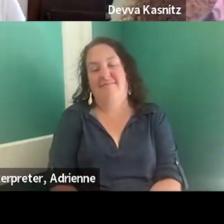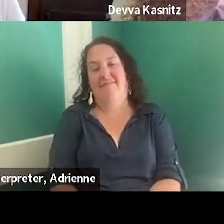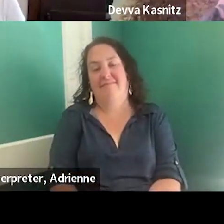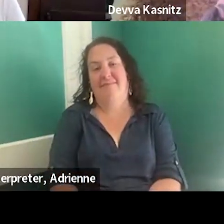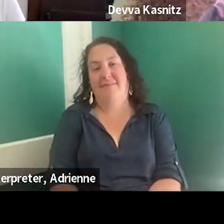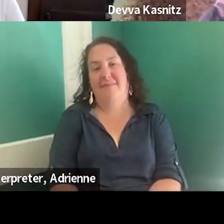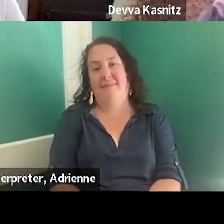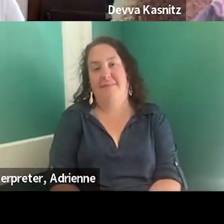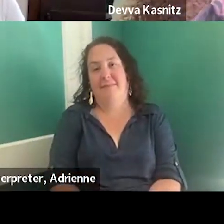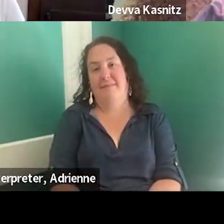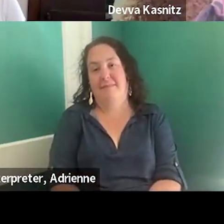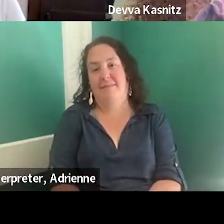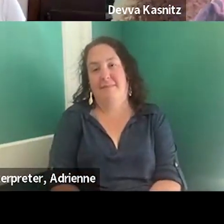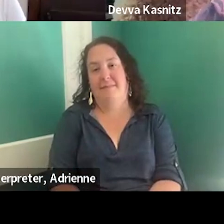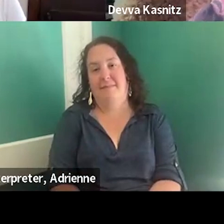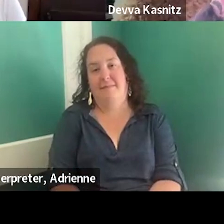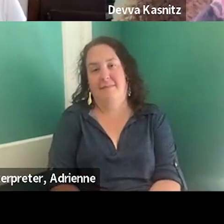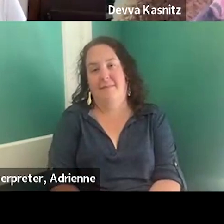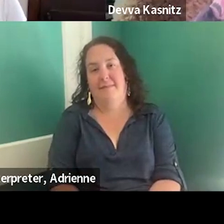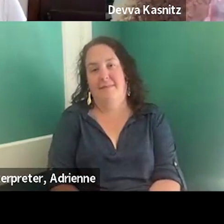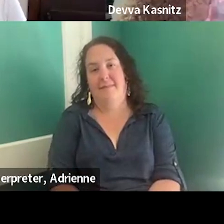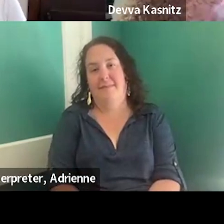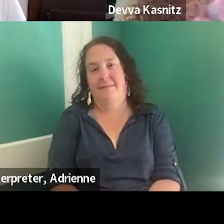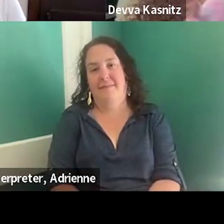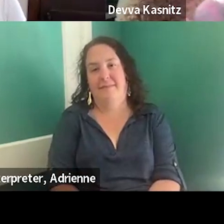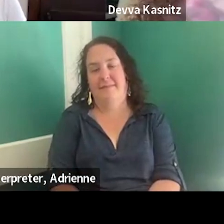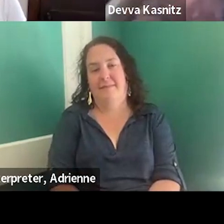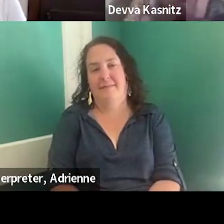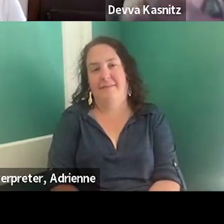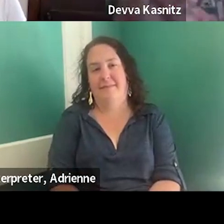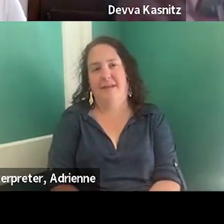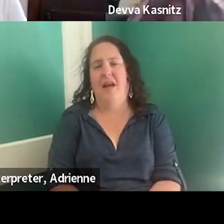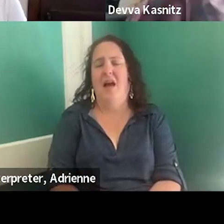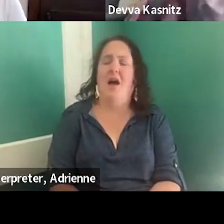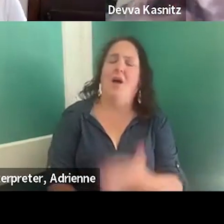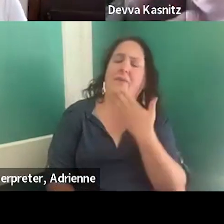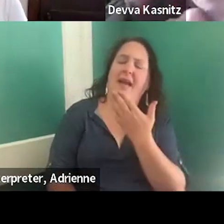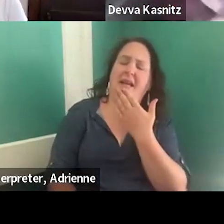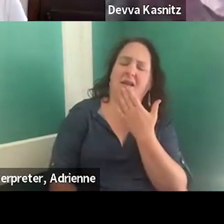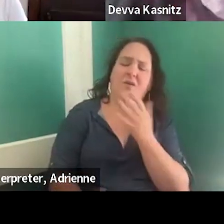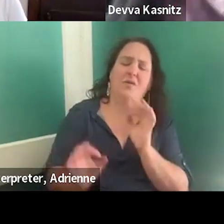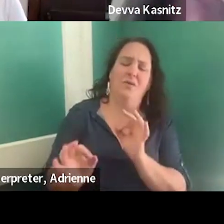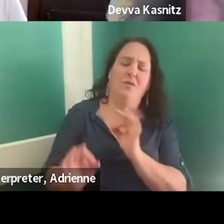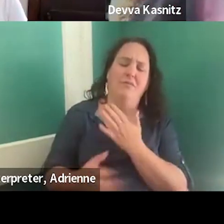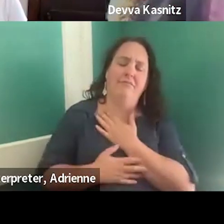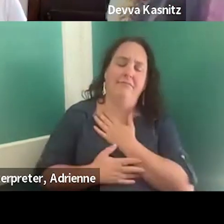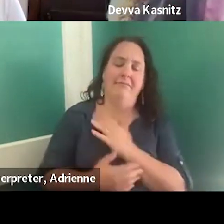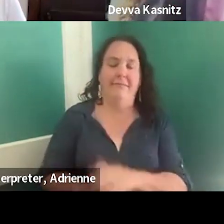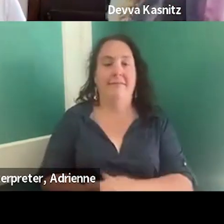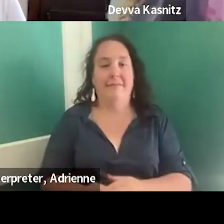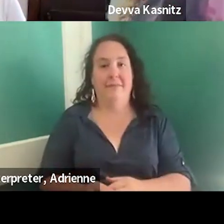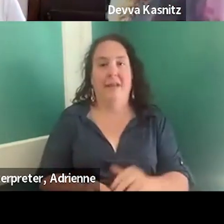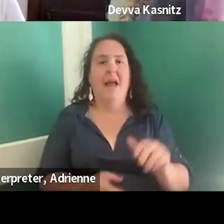Do we have any-- Thank you for sharing that, Devva. Ashley, how about you?